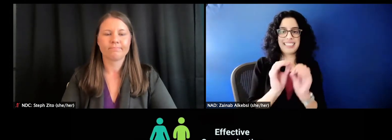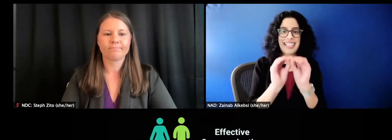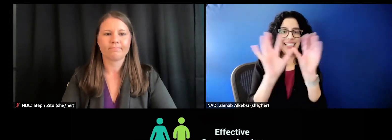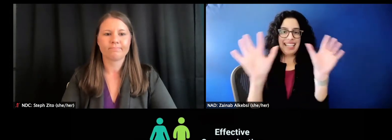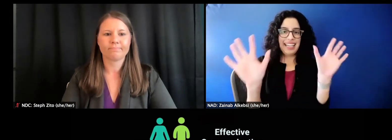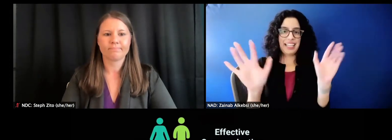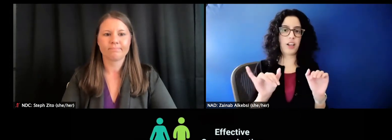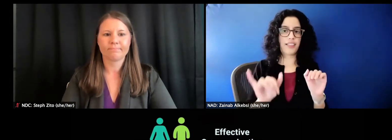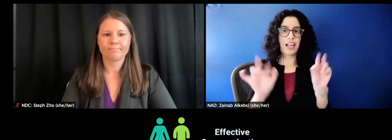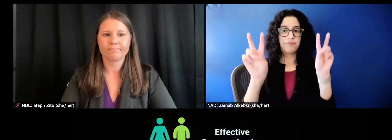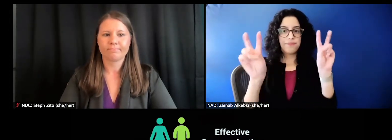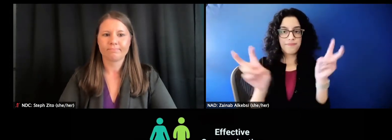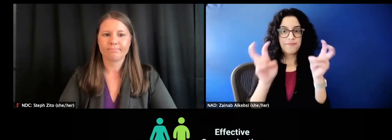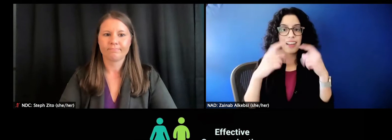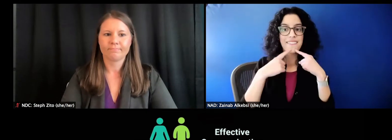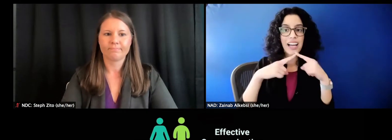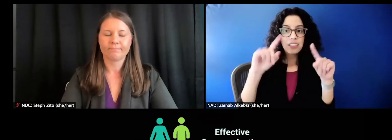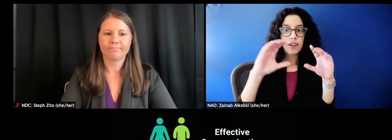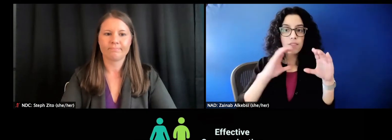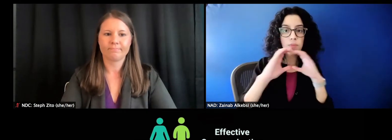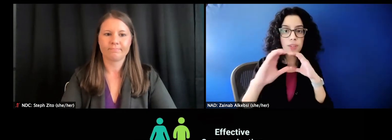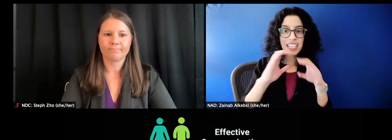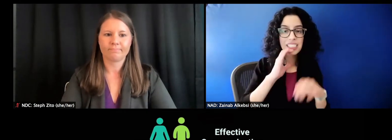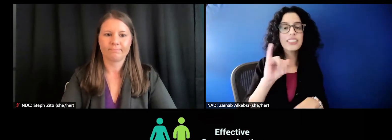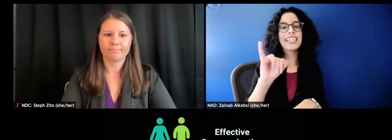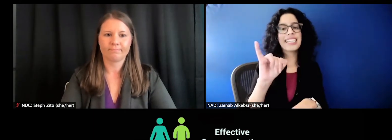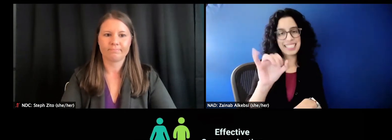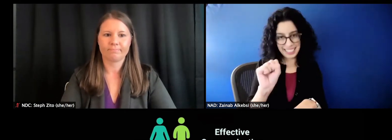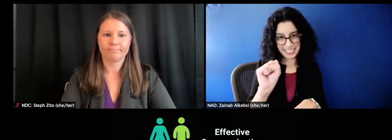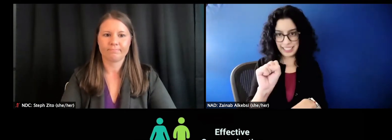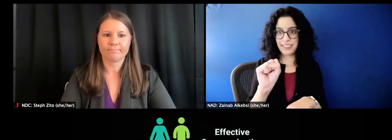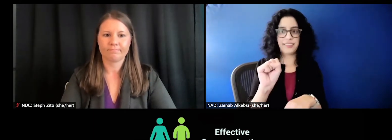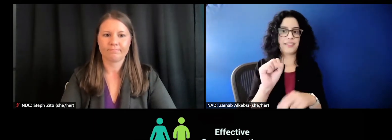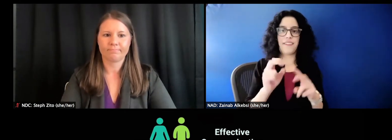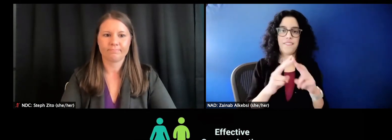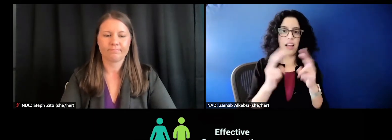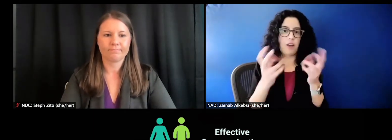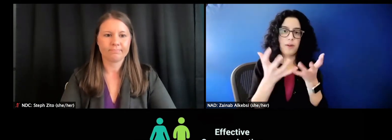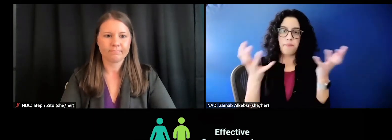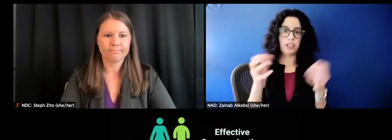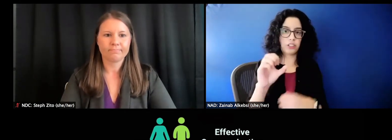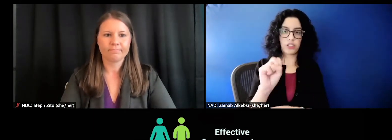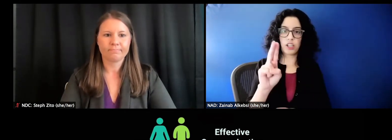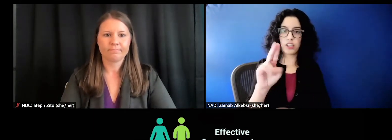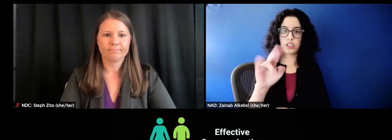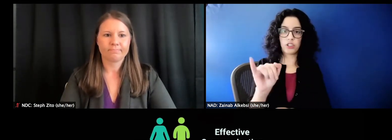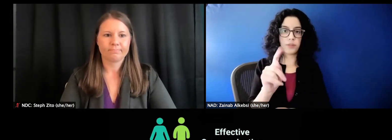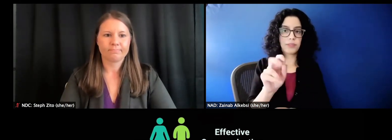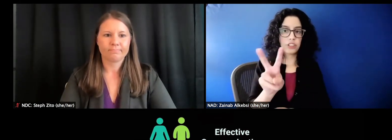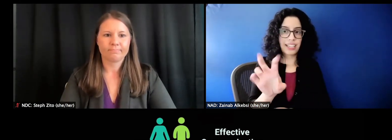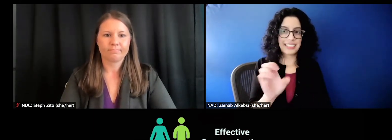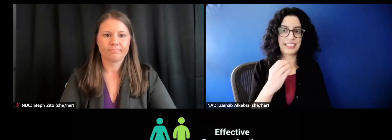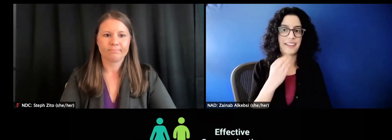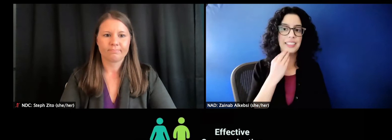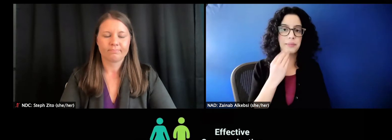Courts have made it clear that effective communication is very much a subjective experience.